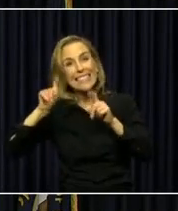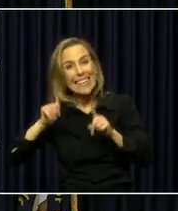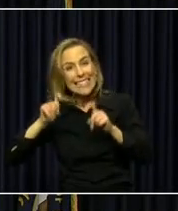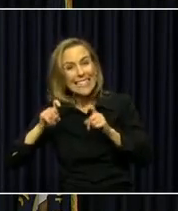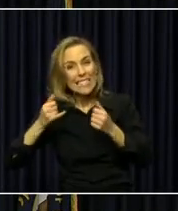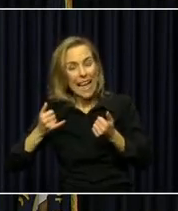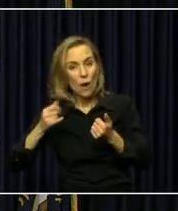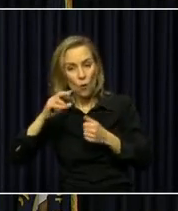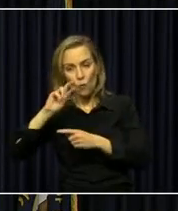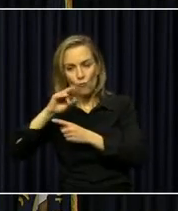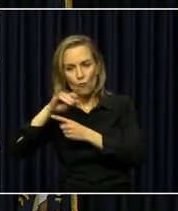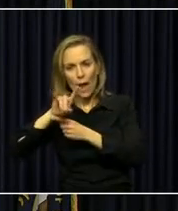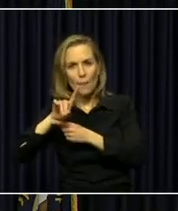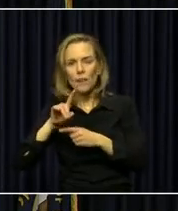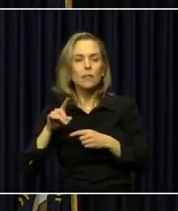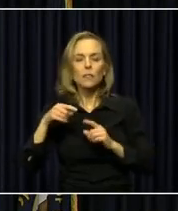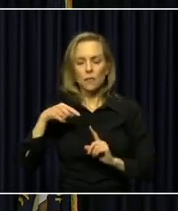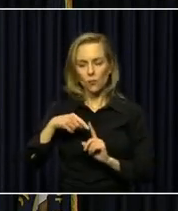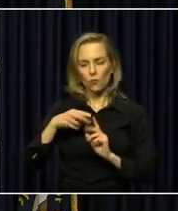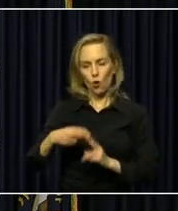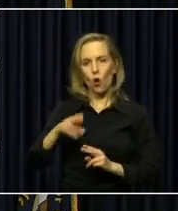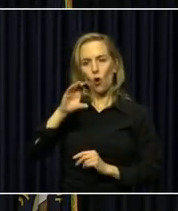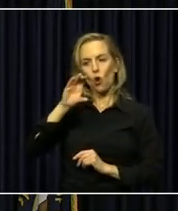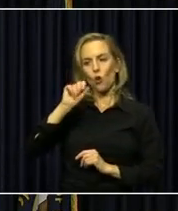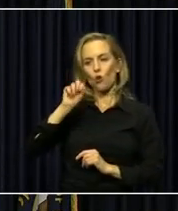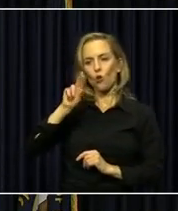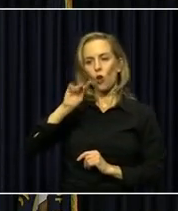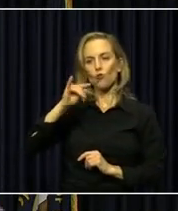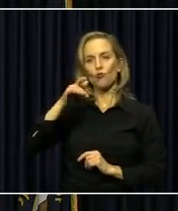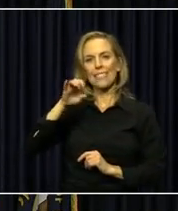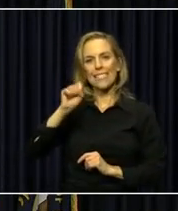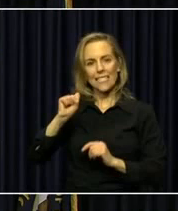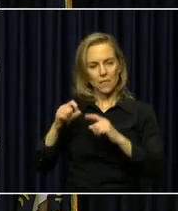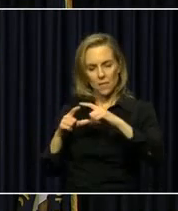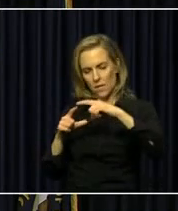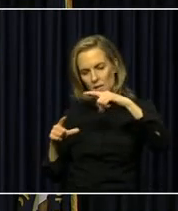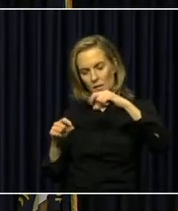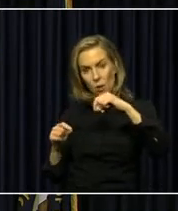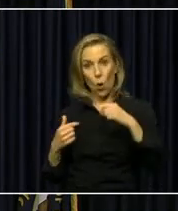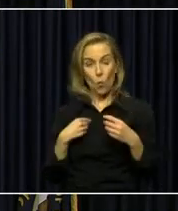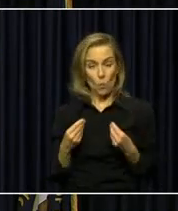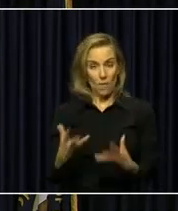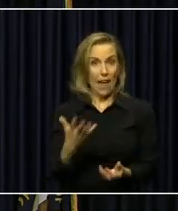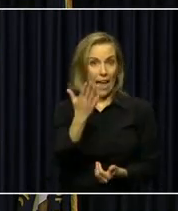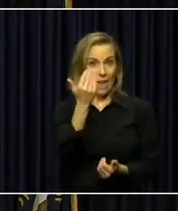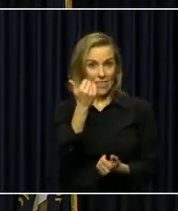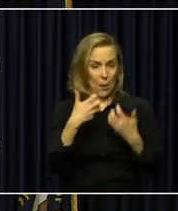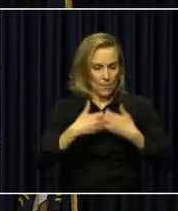AND SOME NEW WAYS SHE'S LOOKING AT WHAT SHE CONSIDERS RECOVERED,